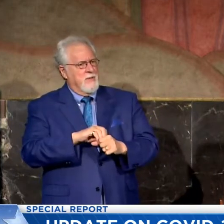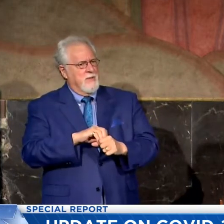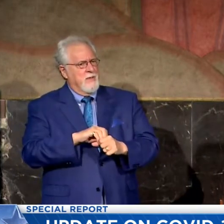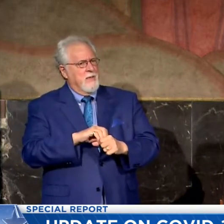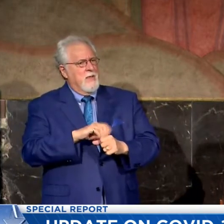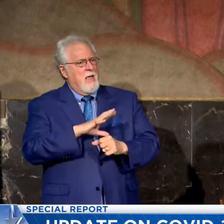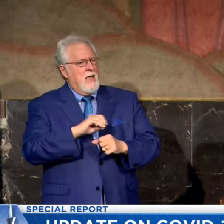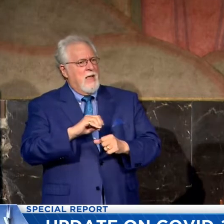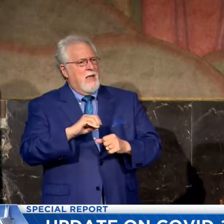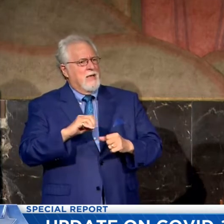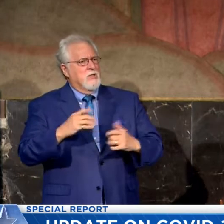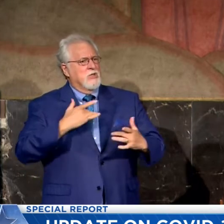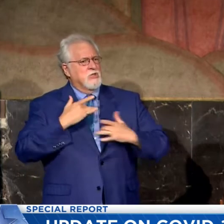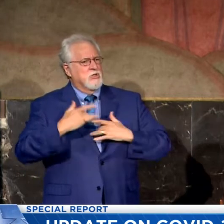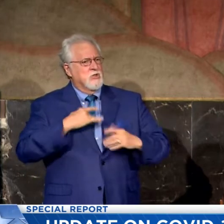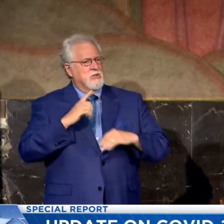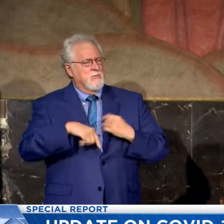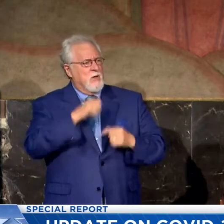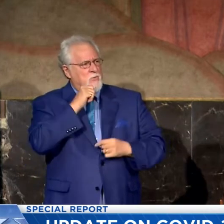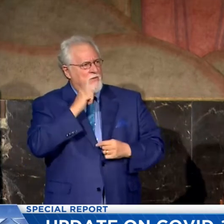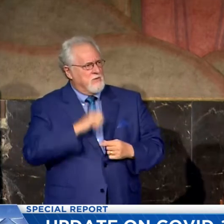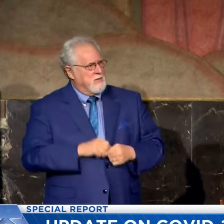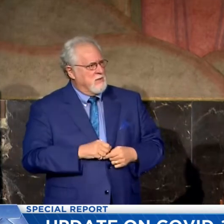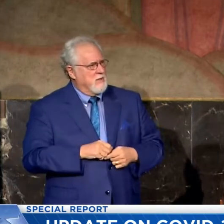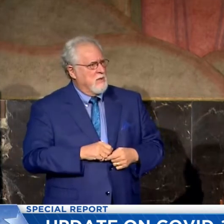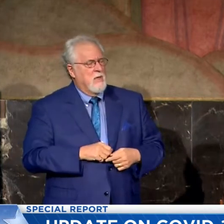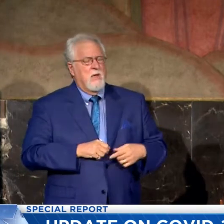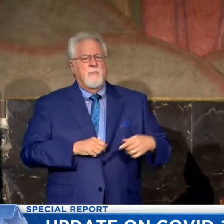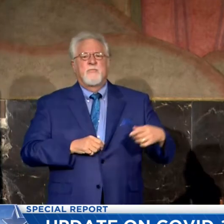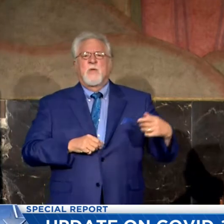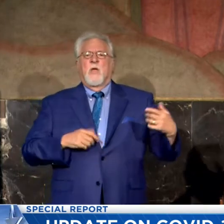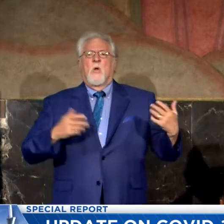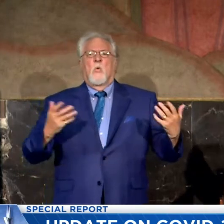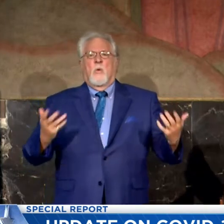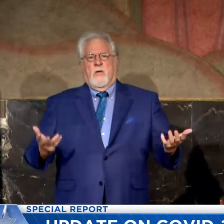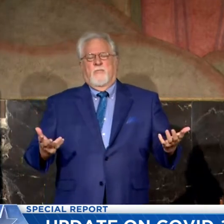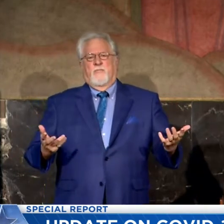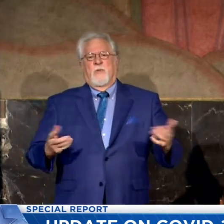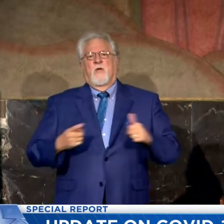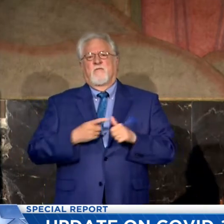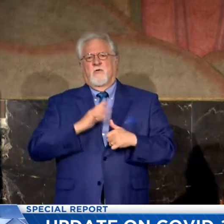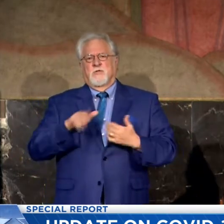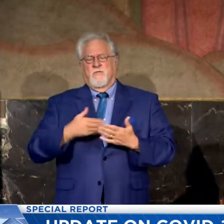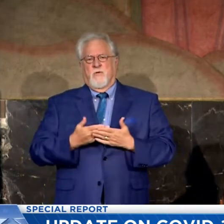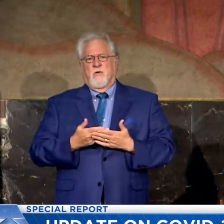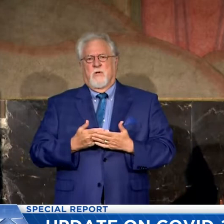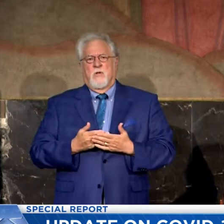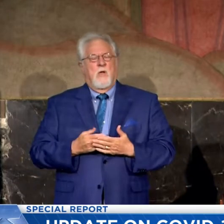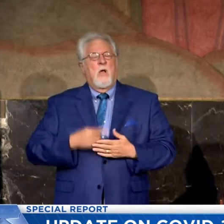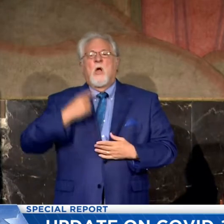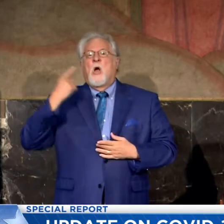ROAD LATER? WHERE DO YOU STAND ON CONCERNS ABOUT PRIVACY?